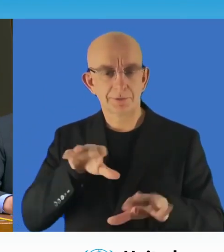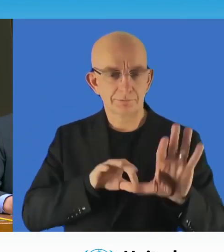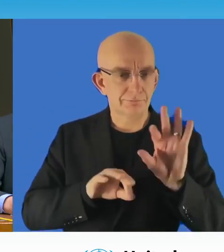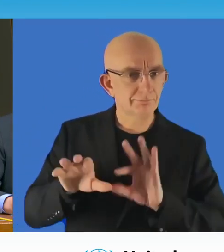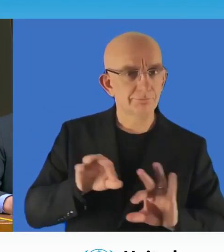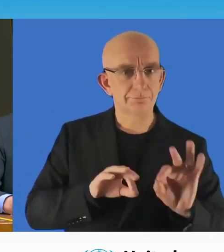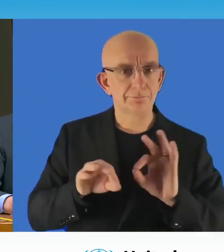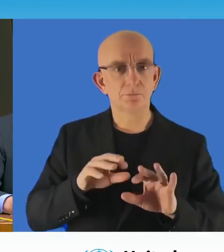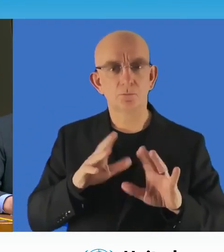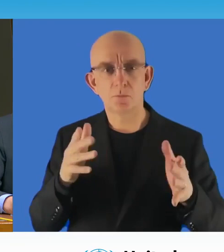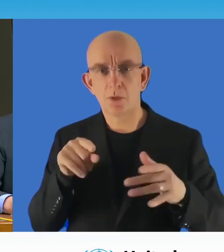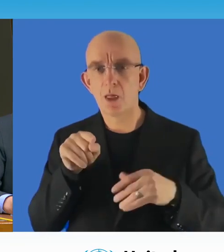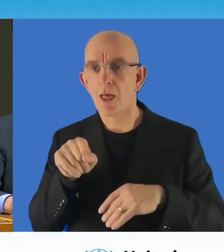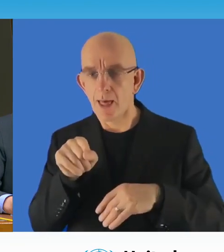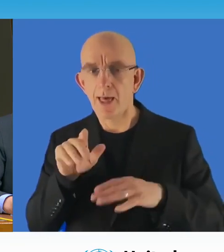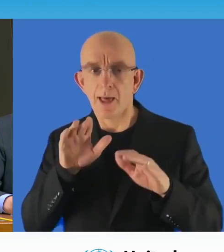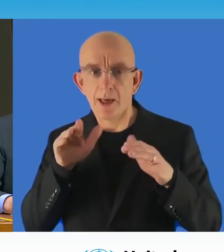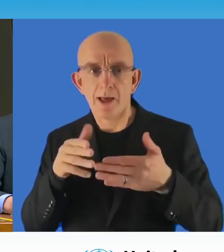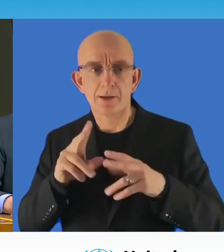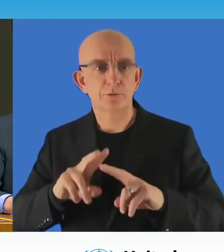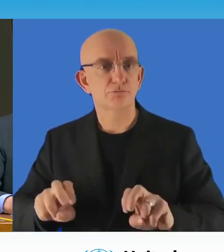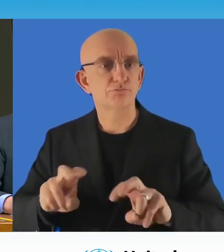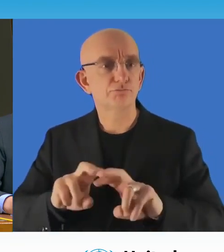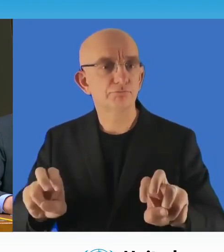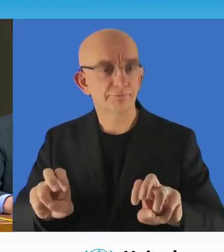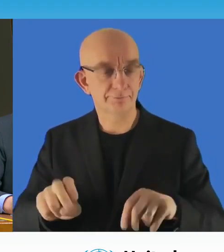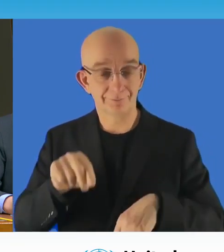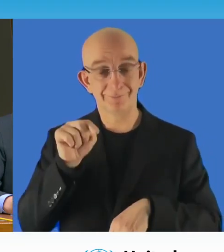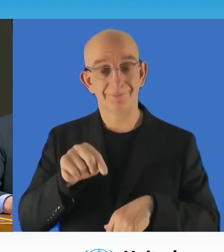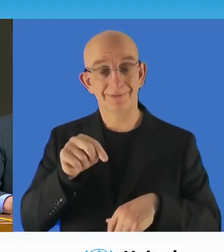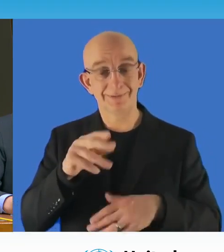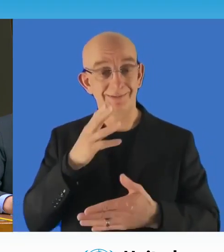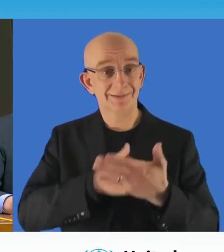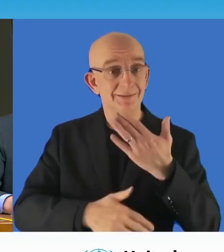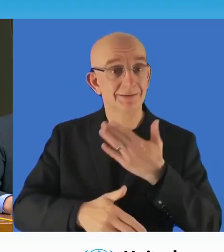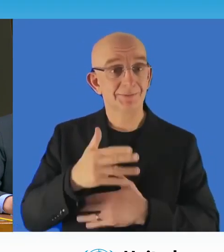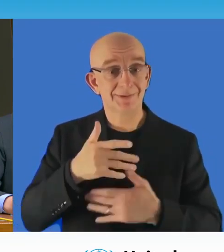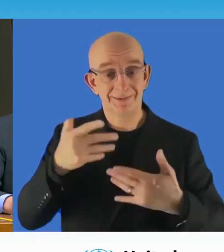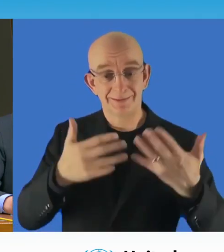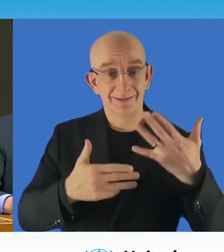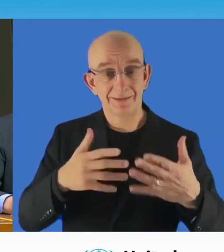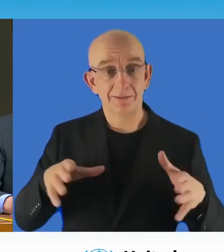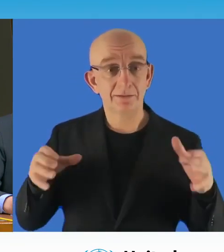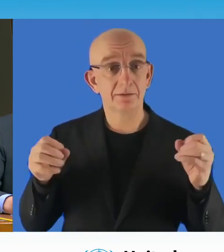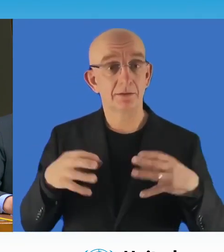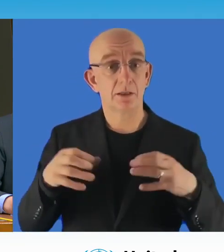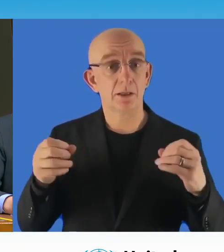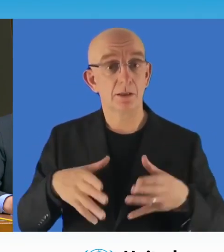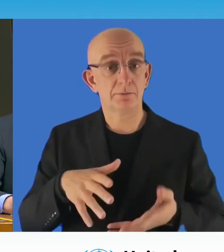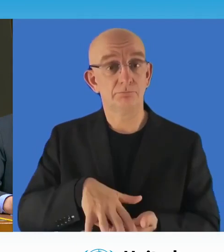will be publicly launched by the World Bank at the third Global disability Summit in April of